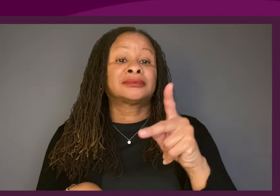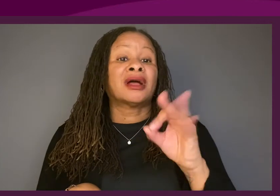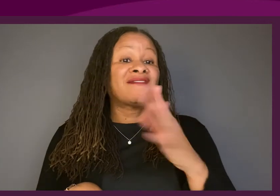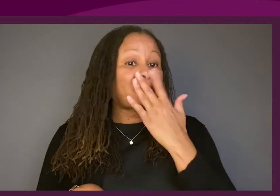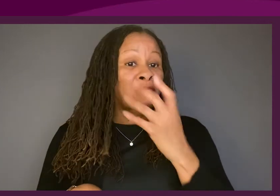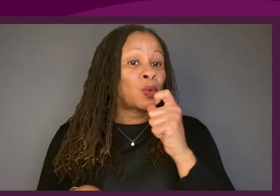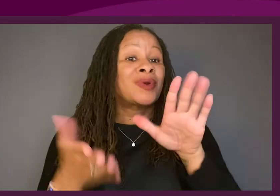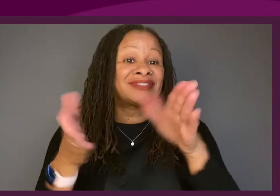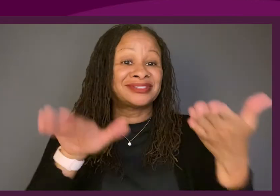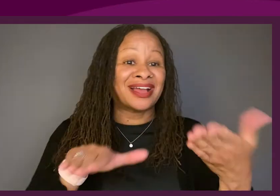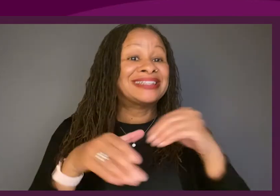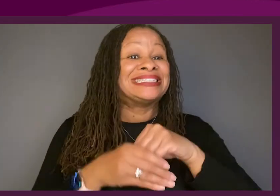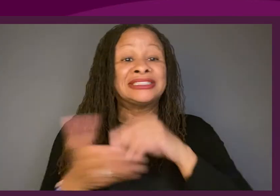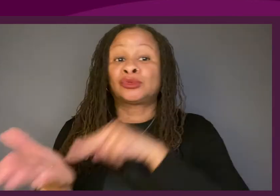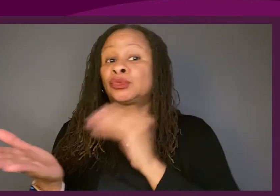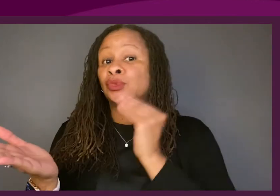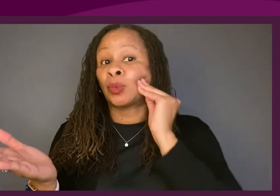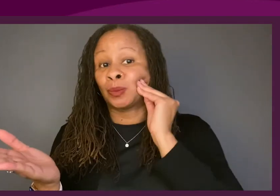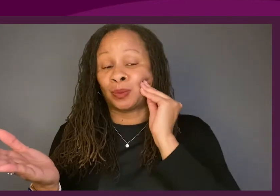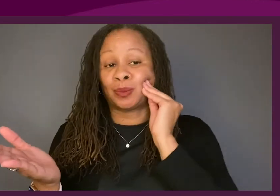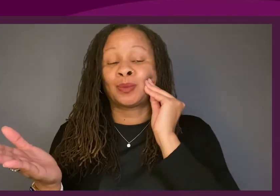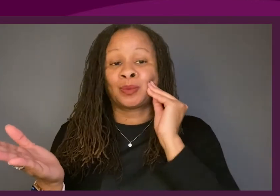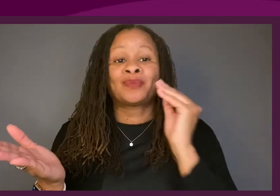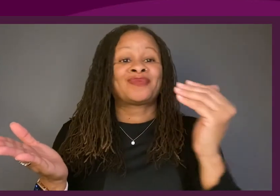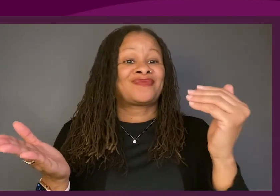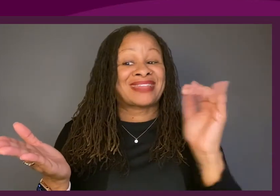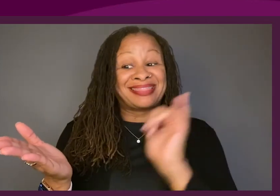I have to use the term genocide.